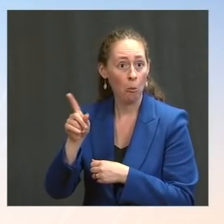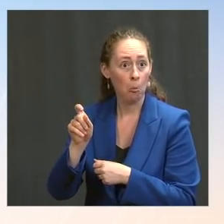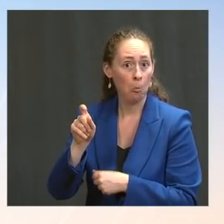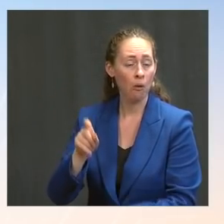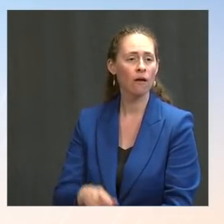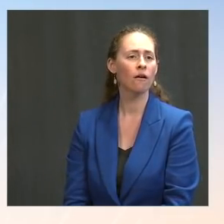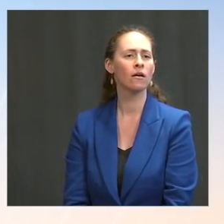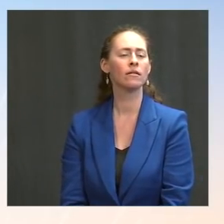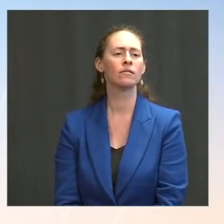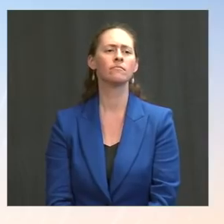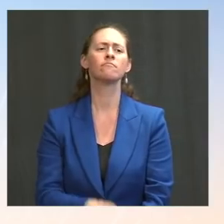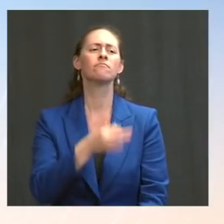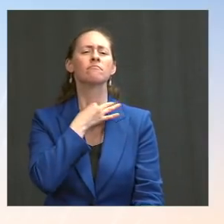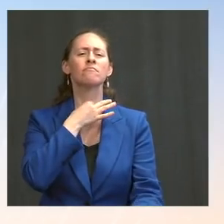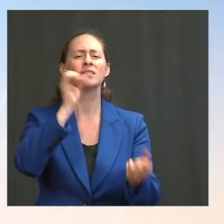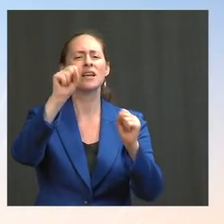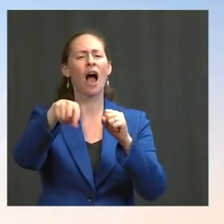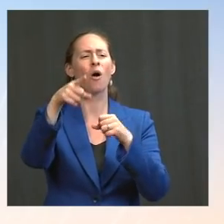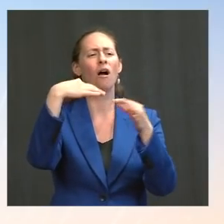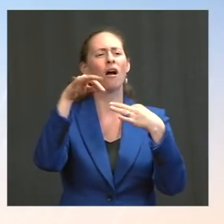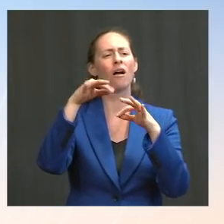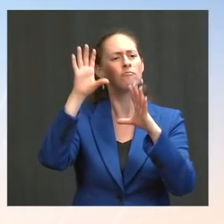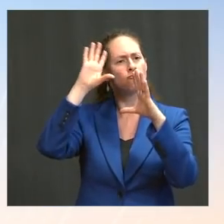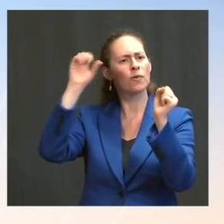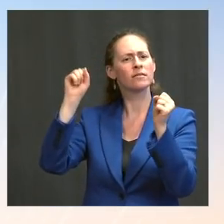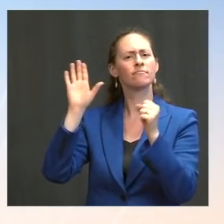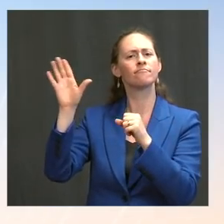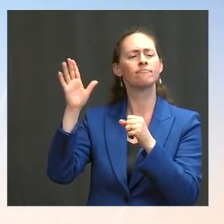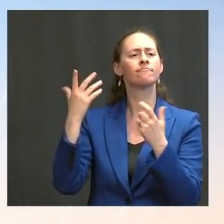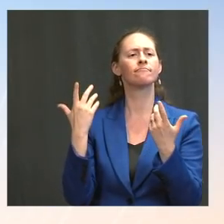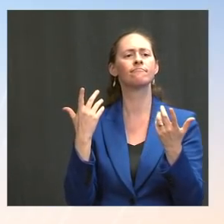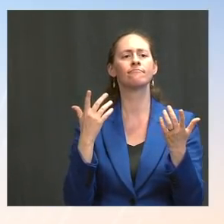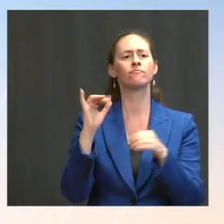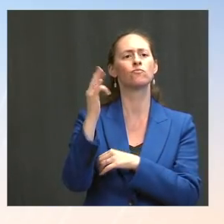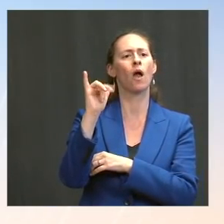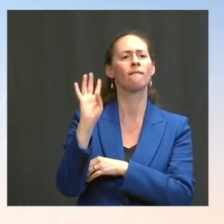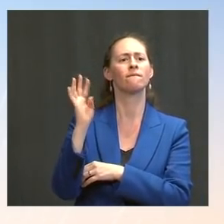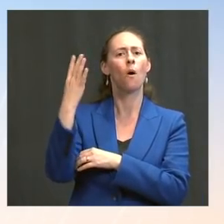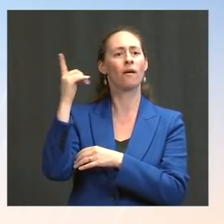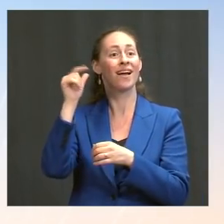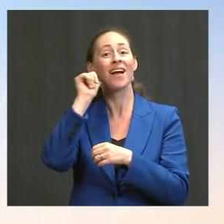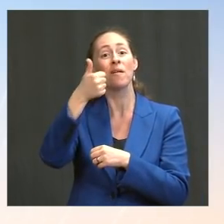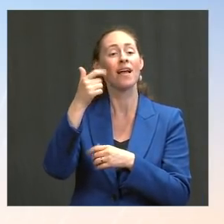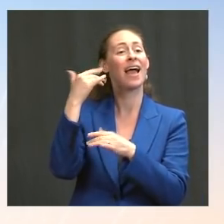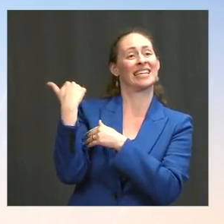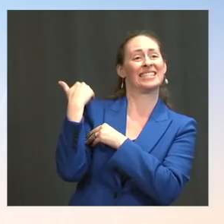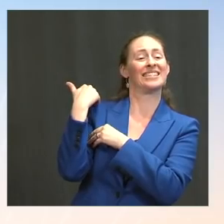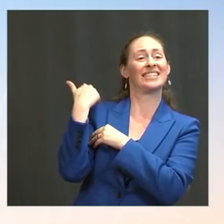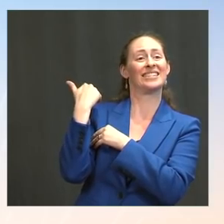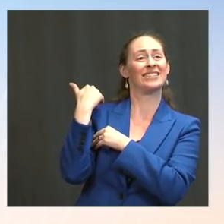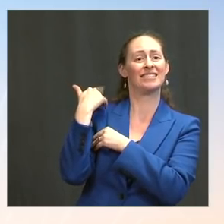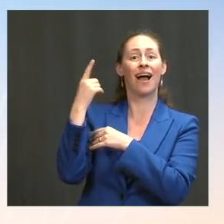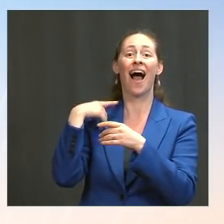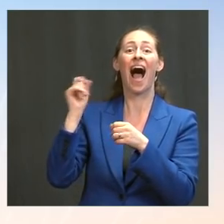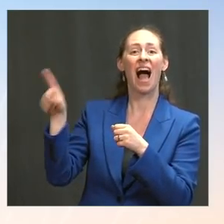when he was being asked questions about Afghanistan as to why he did not want to answer further questions on that matter? Ms. Psaki: I think what he was trying to convey